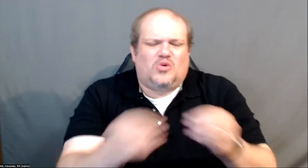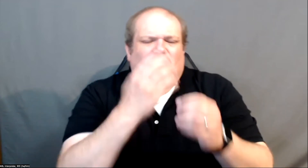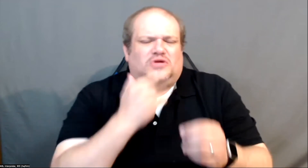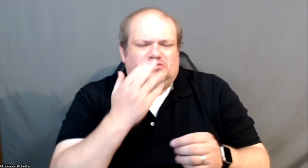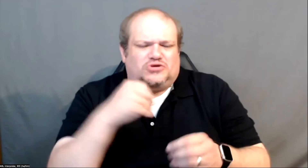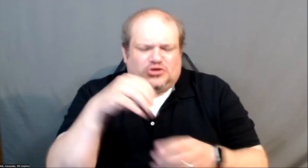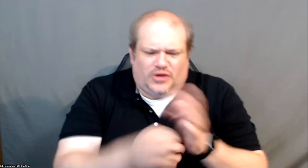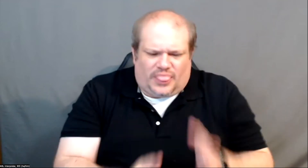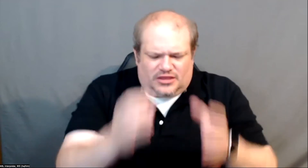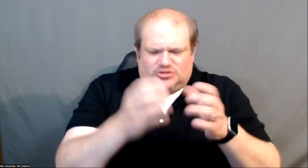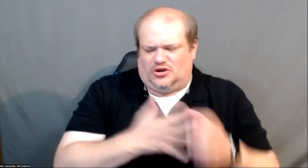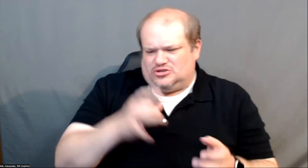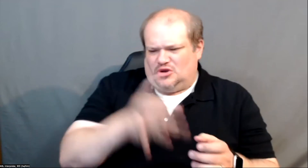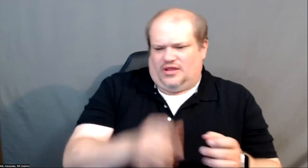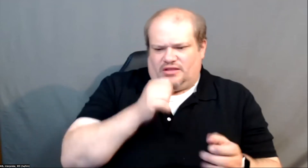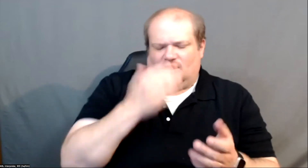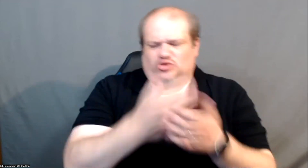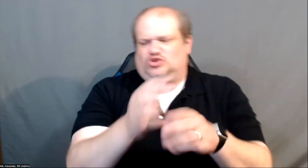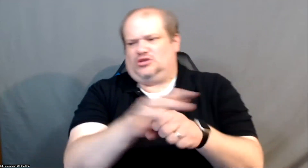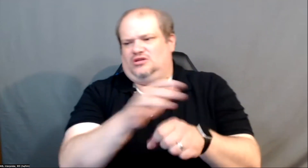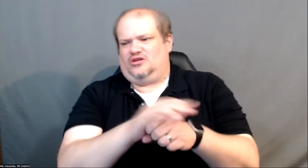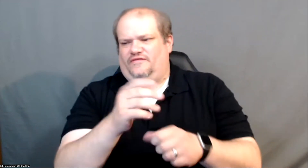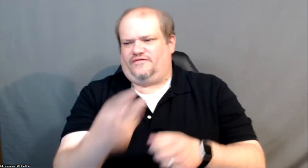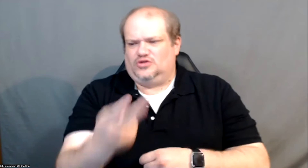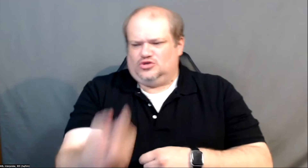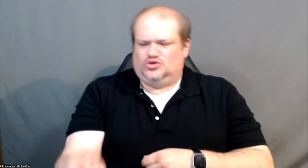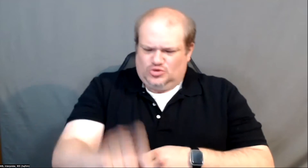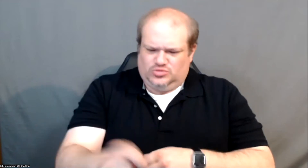They won’t like it, it’s not good enough. Two scoops… three scoops…. You stop counting